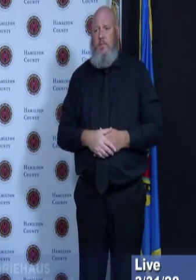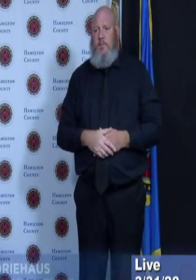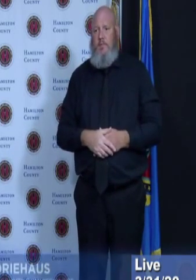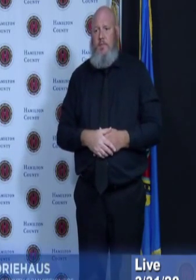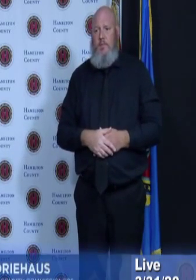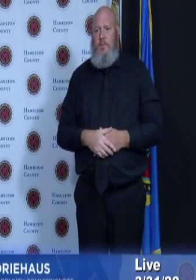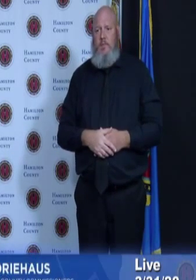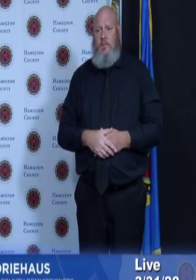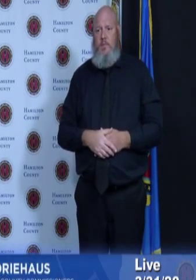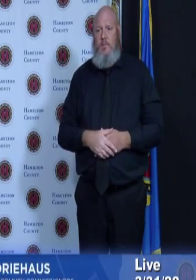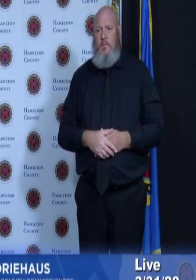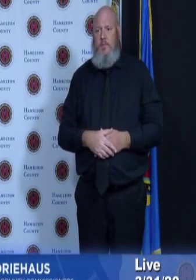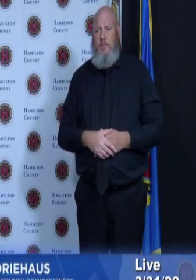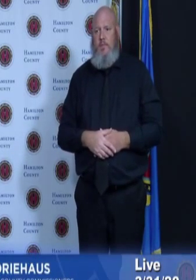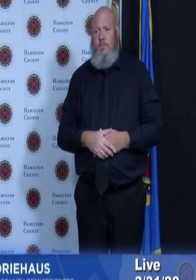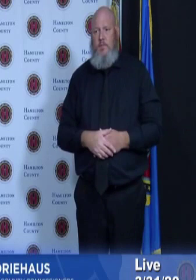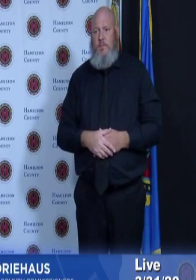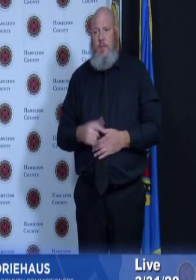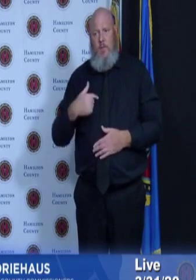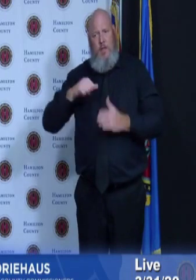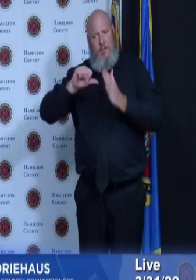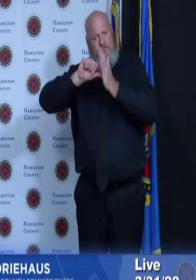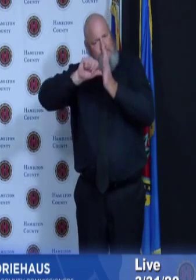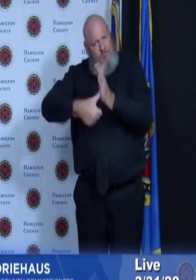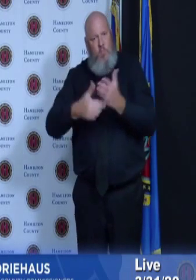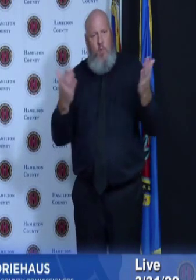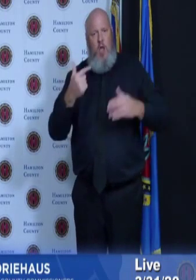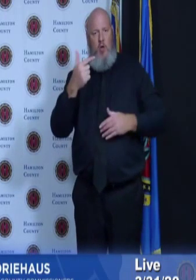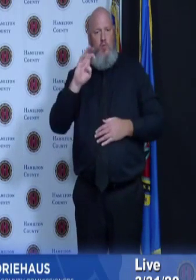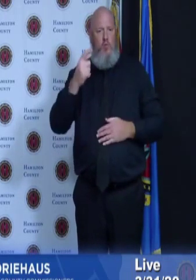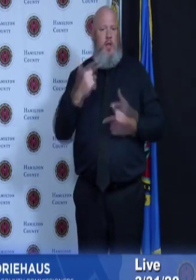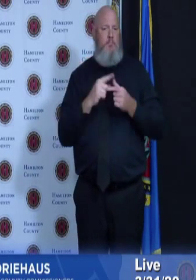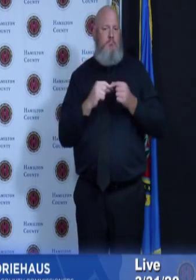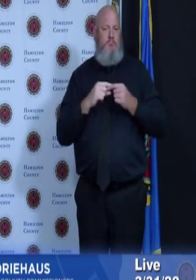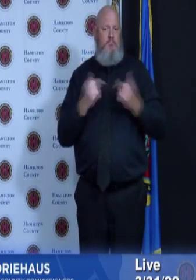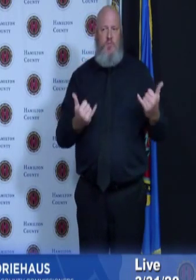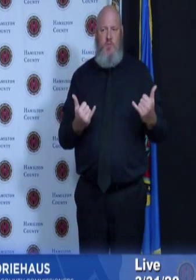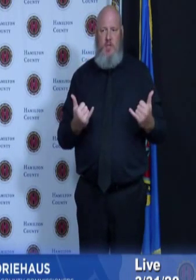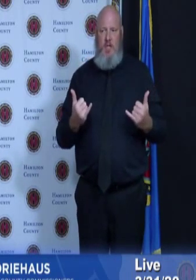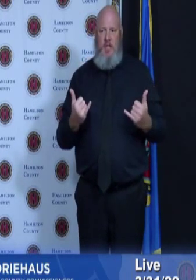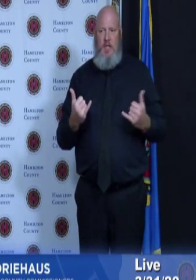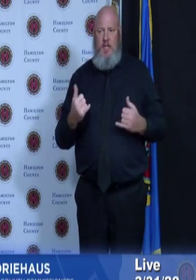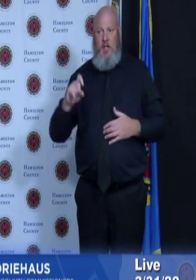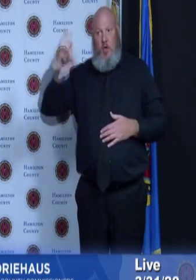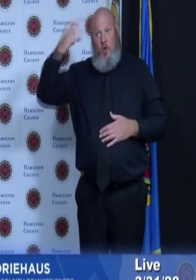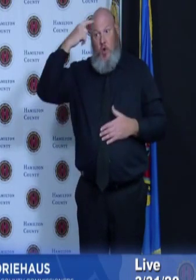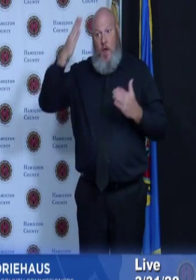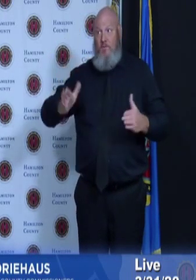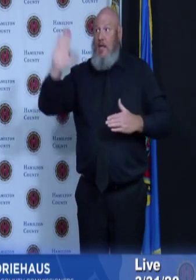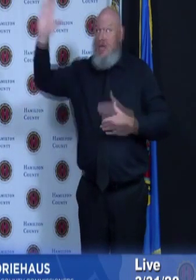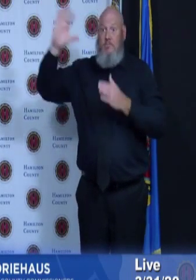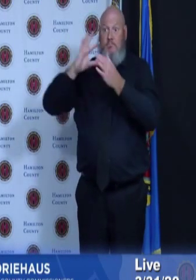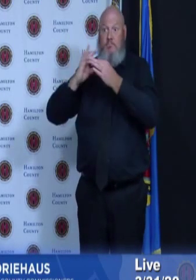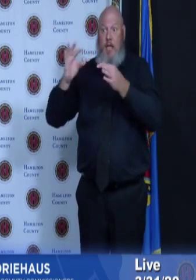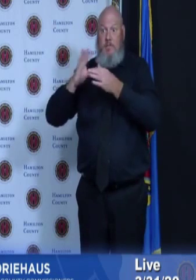that the governor has said that Dr. Acton has said and and we have said over